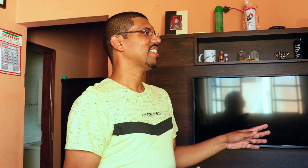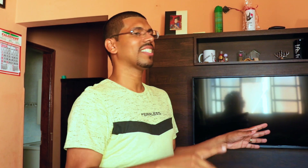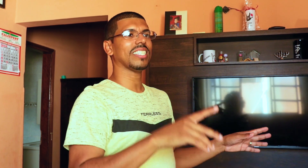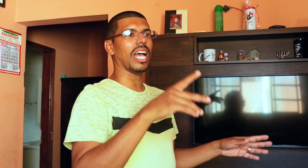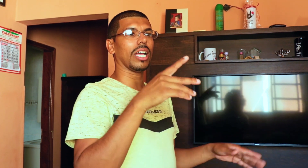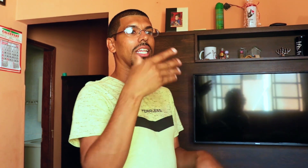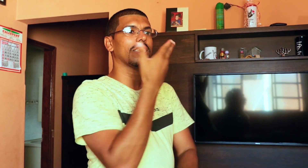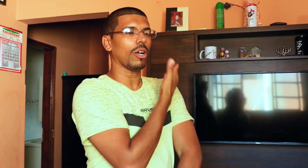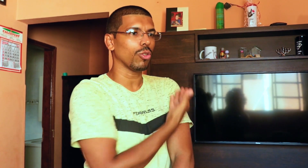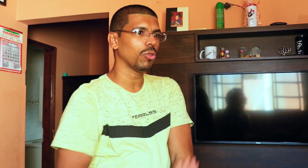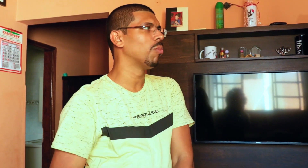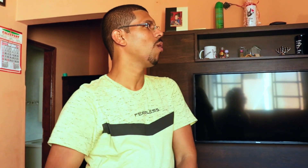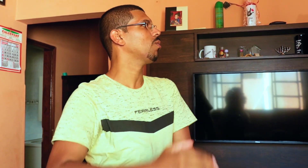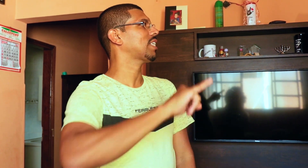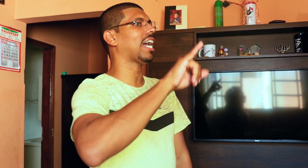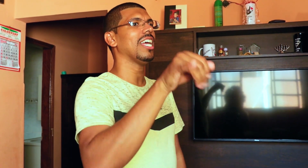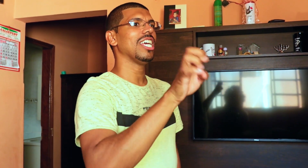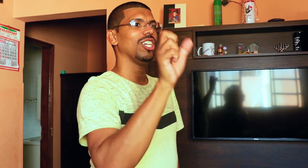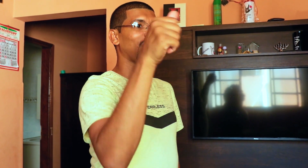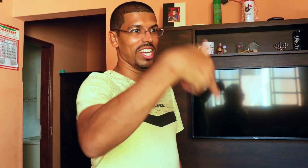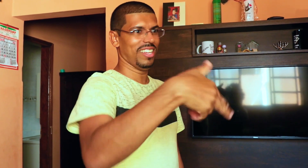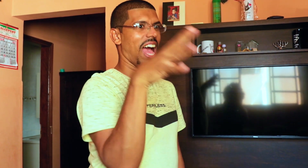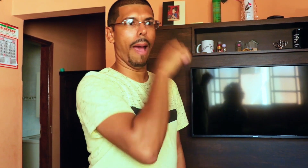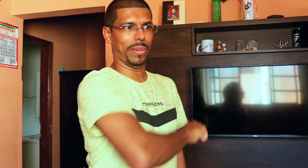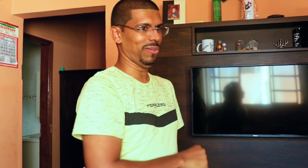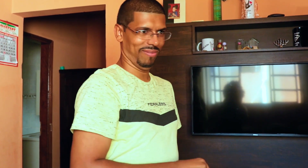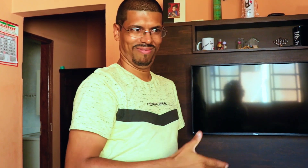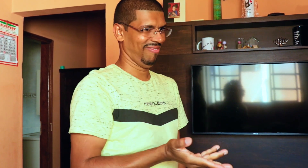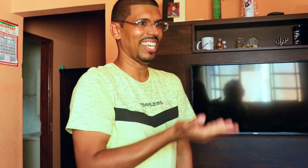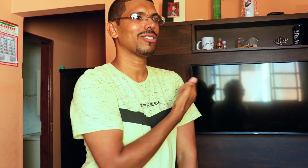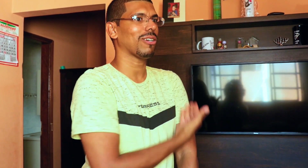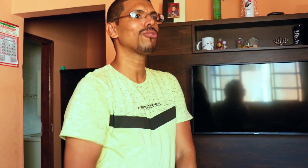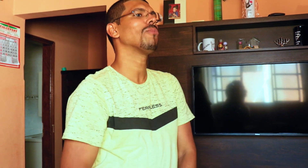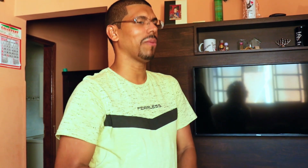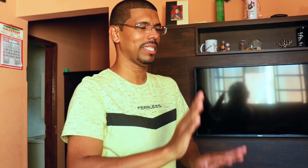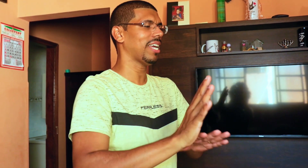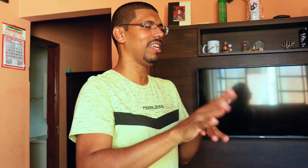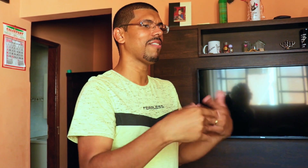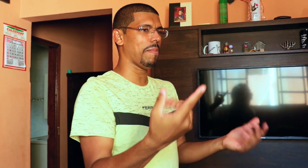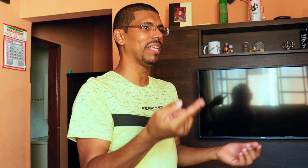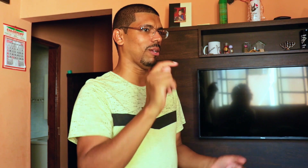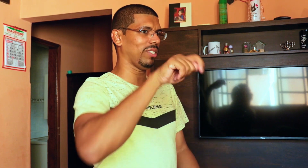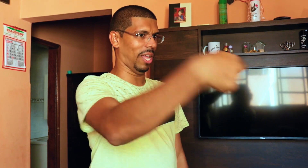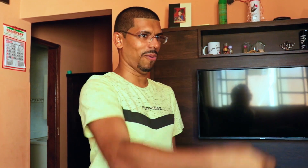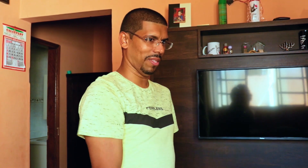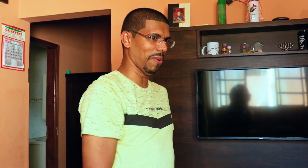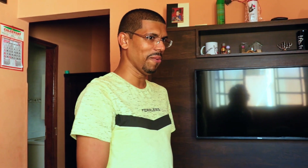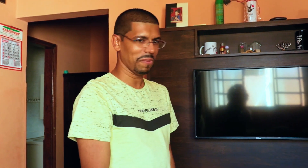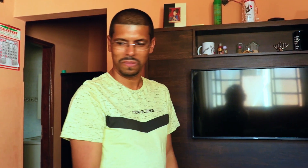He got used to fingerspell "Jean" quickly. He got used to it... But he'll think about a sign, okay?